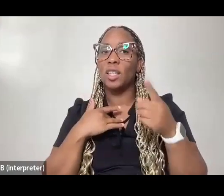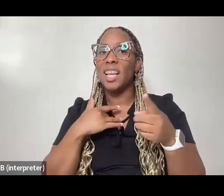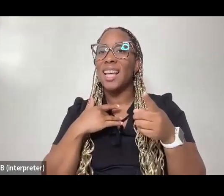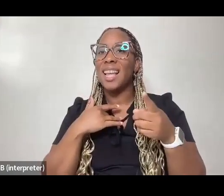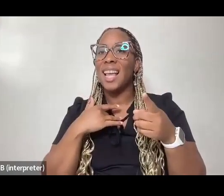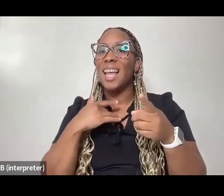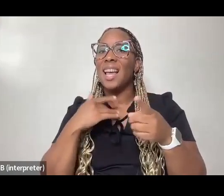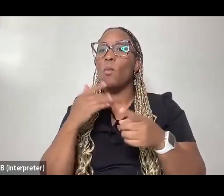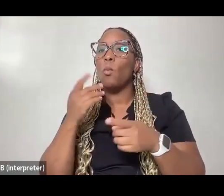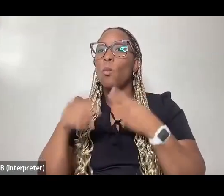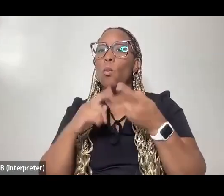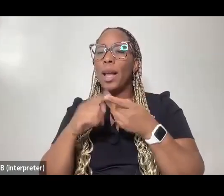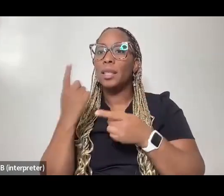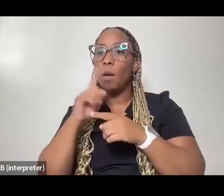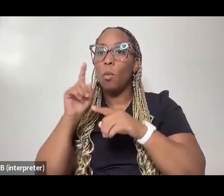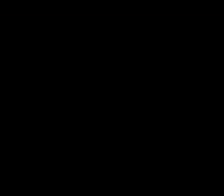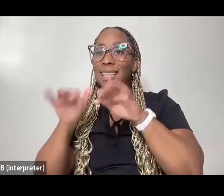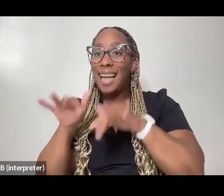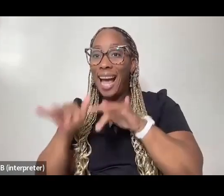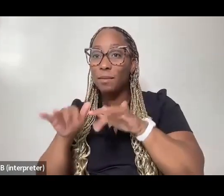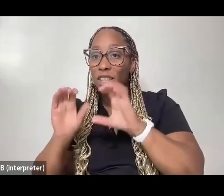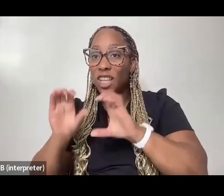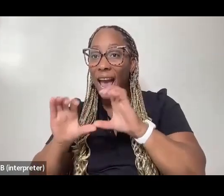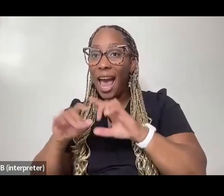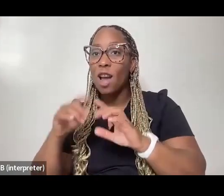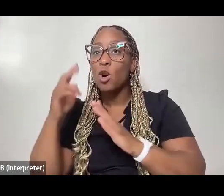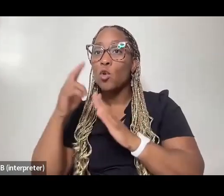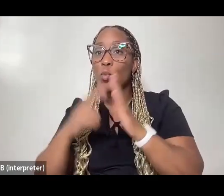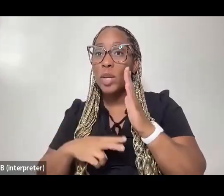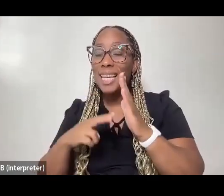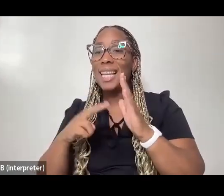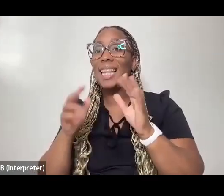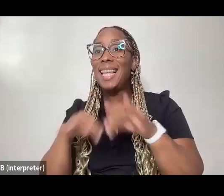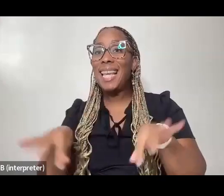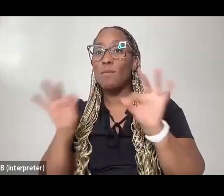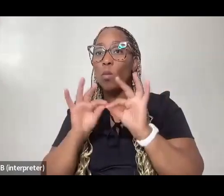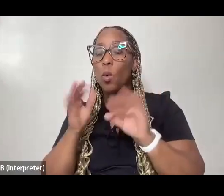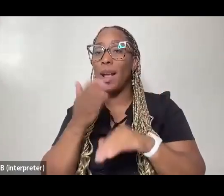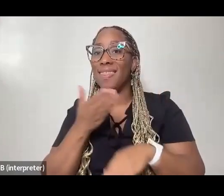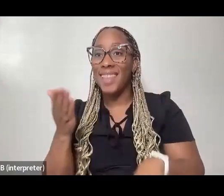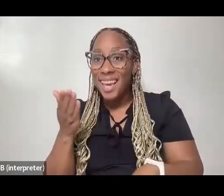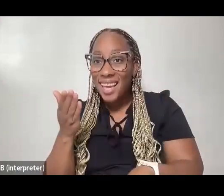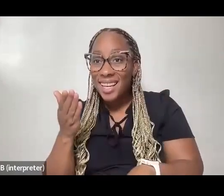put in chat, those relevant items. Now because she was not able to read every single one of them because you all were awesome with your participation and